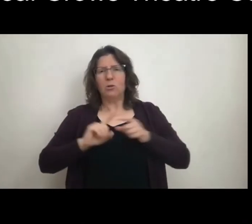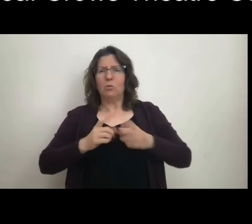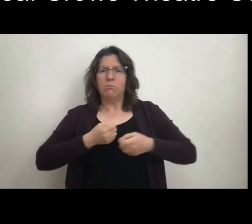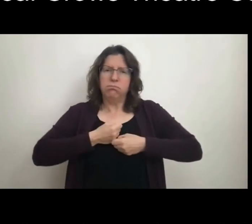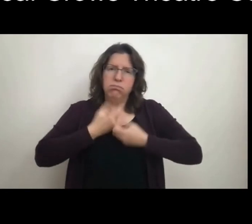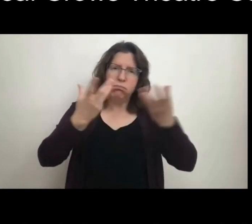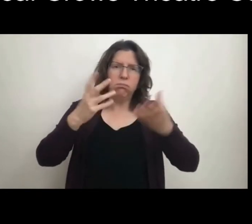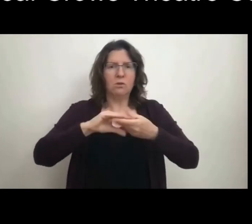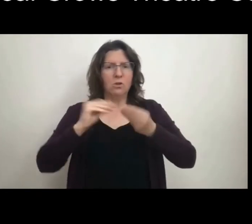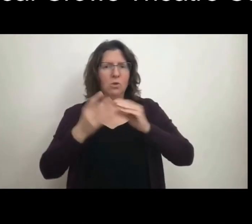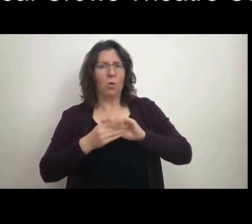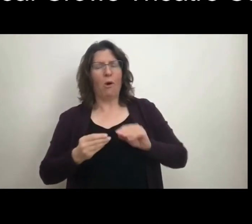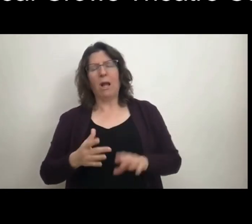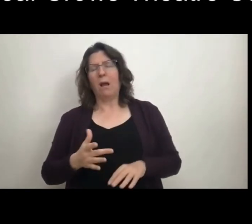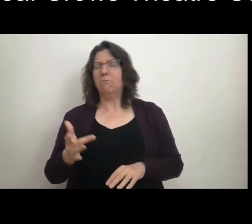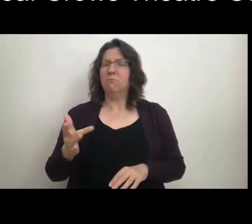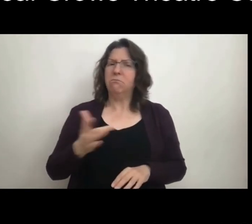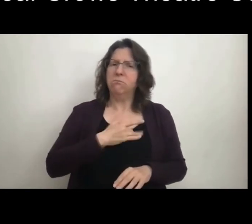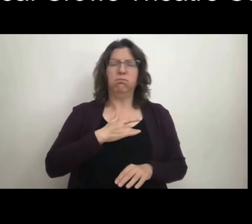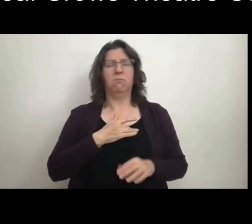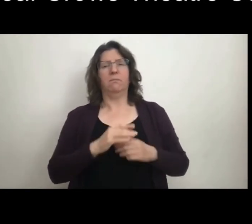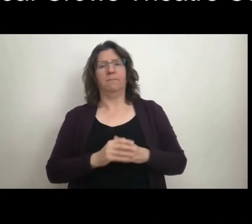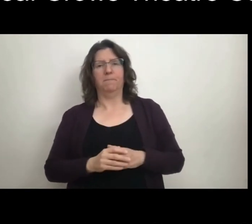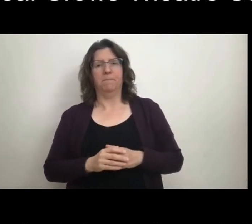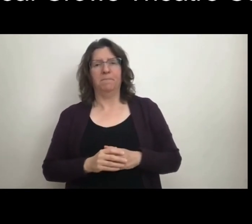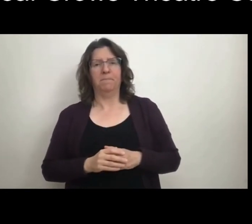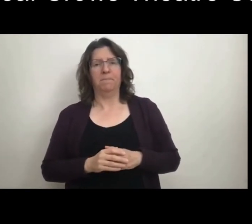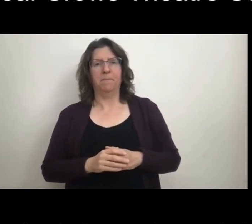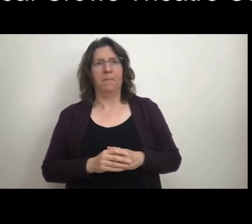The student stories were moving and so well done.